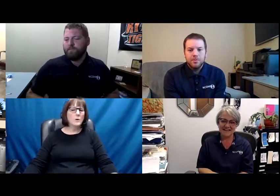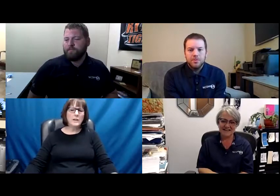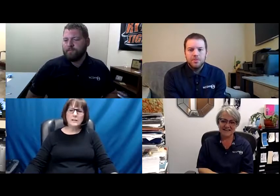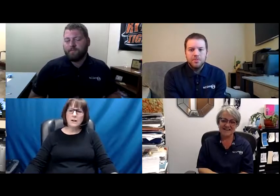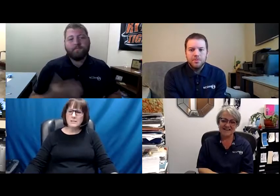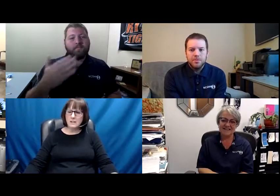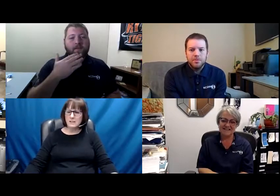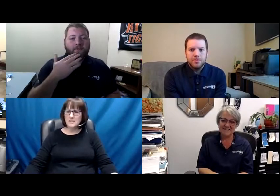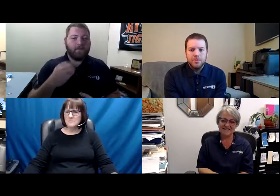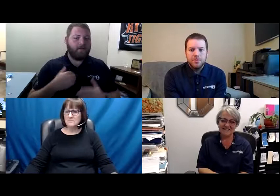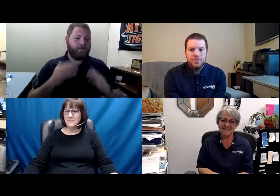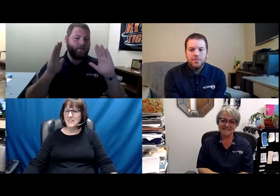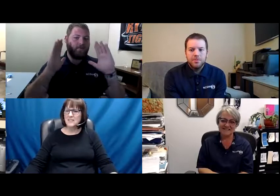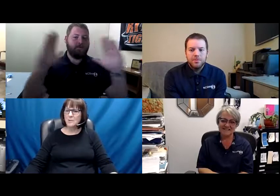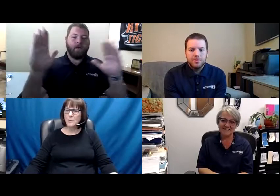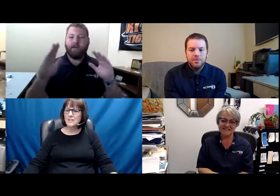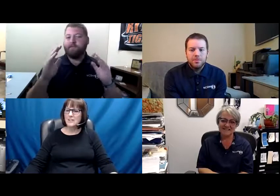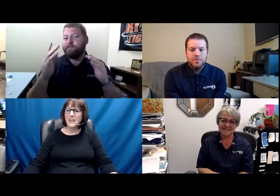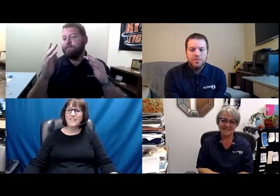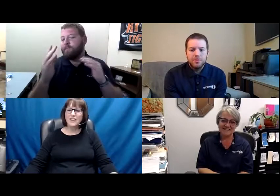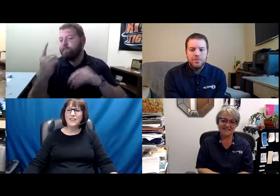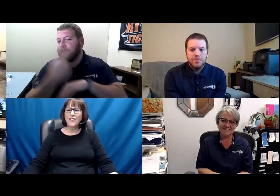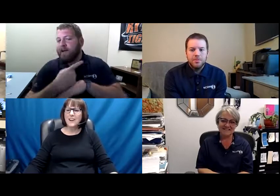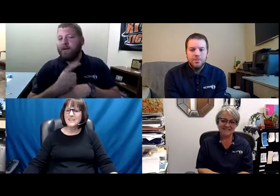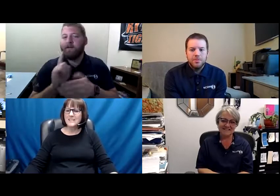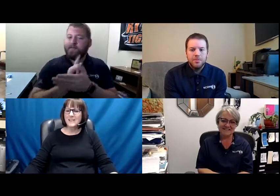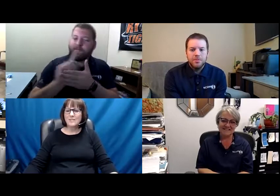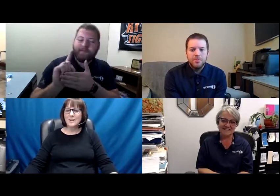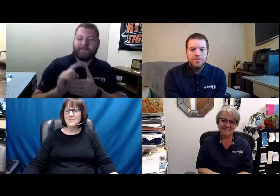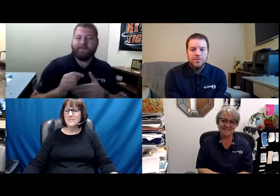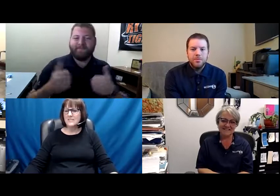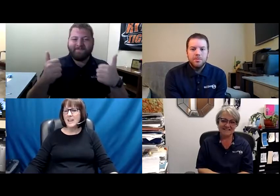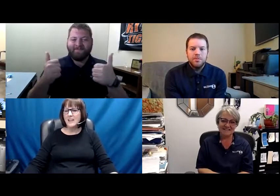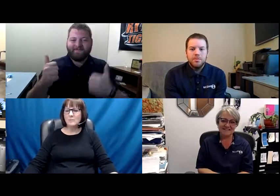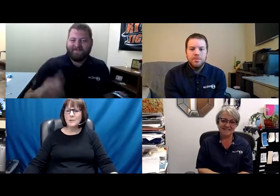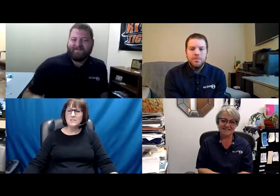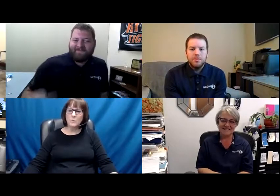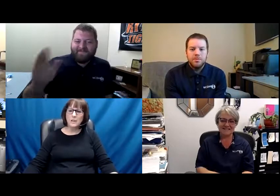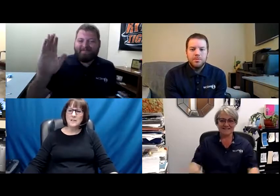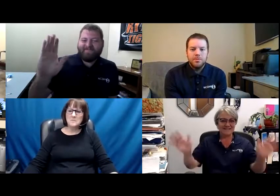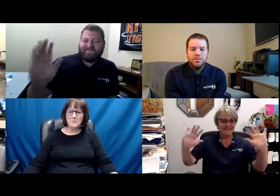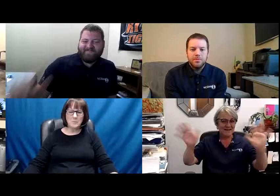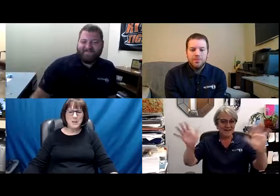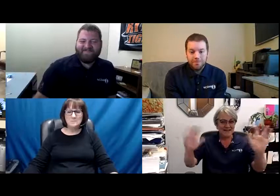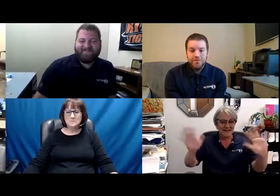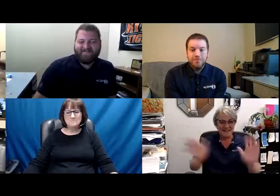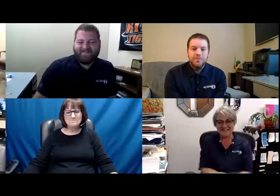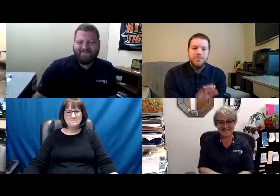ahead and contact us. Thanks for watching! Have a great rest of the day, rest of the week. Bye!